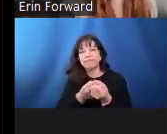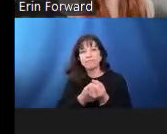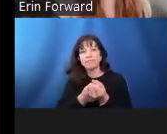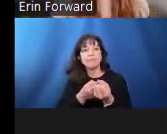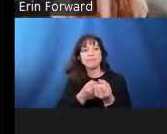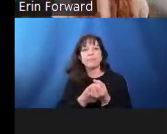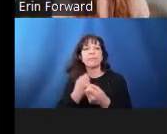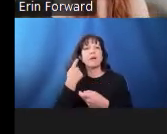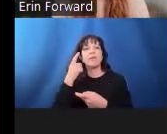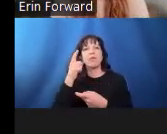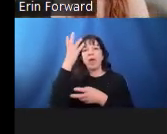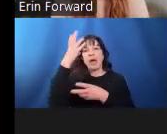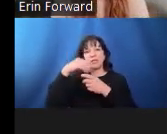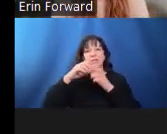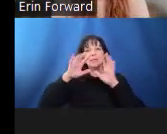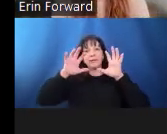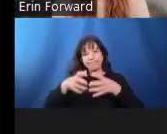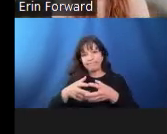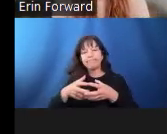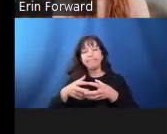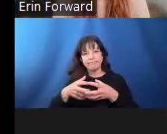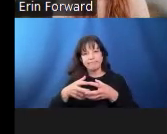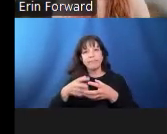Autistic community when it comes to feeding and when it comes to